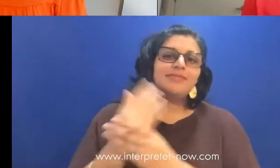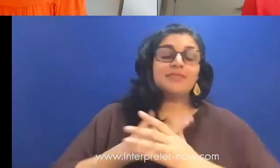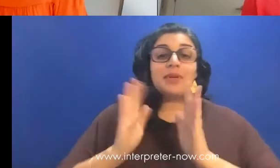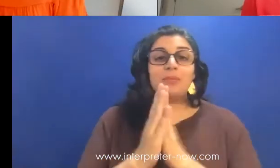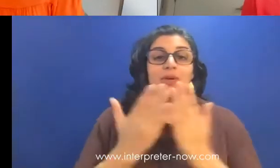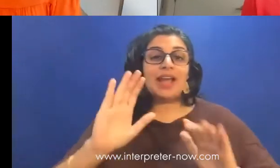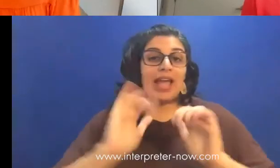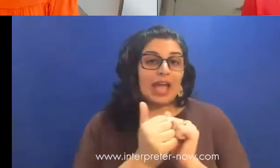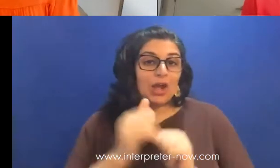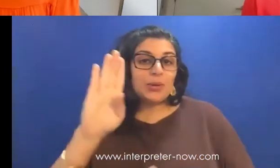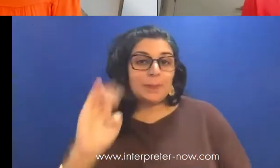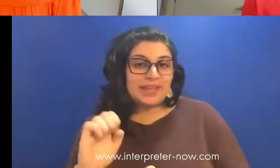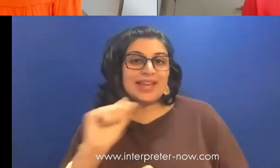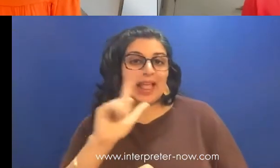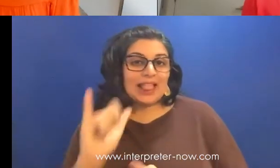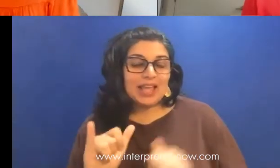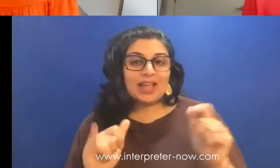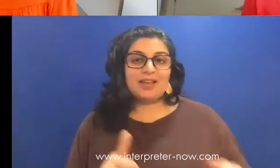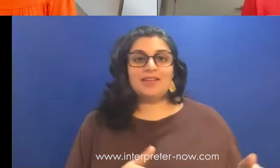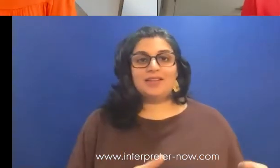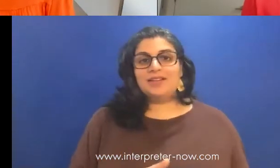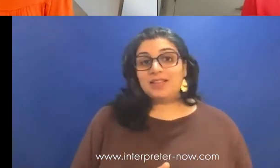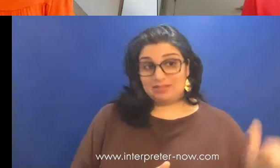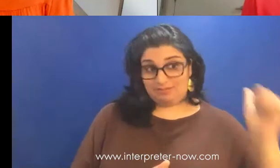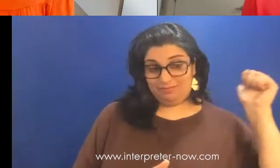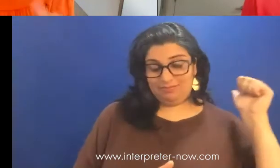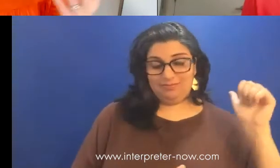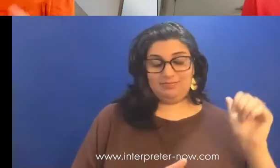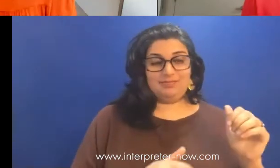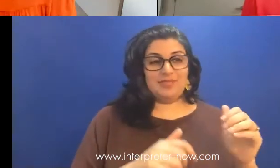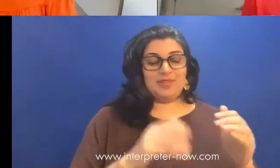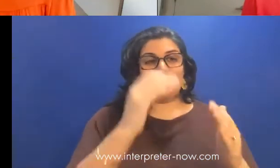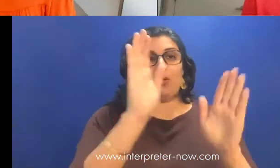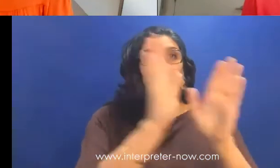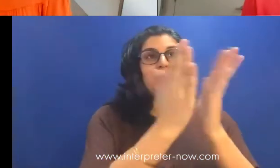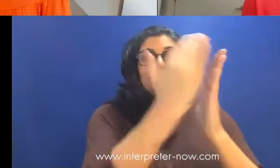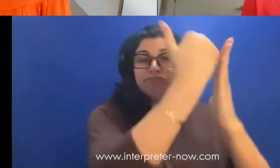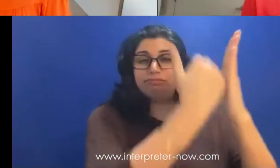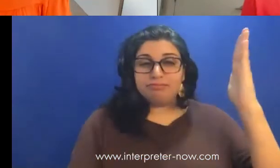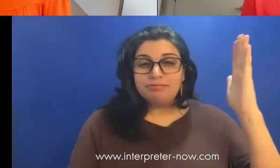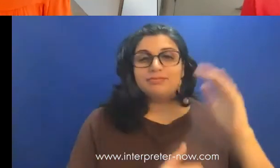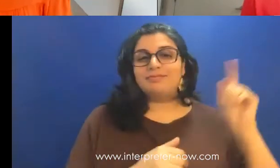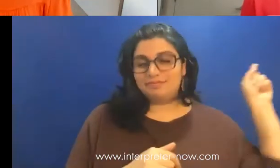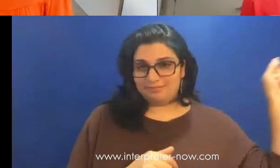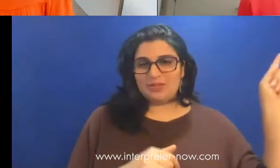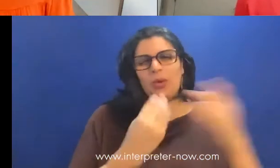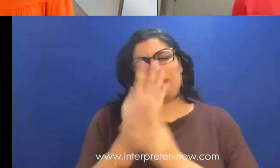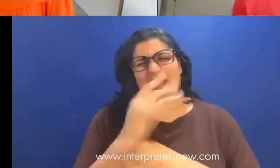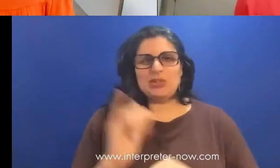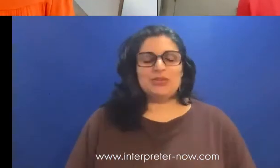And on the other shoulder is a thin, tall bookshelf with a plant and some books. Thanks so much, Melinda.